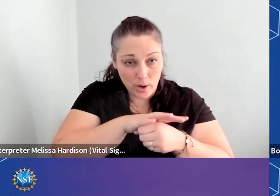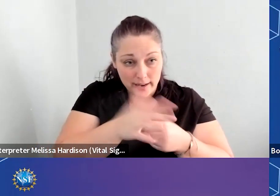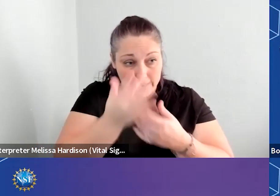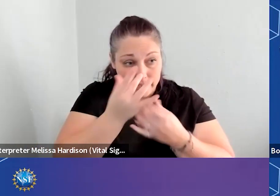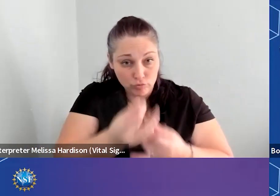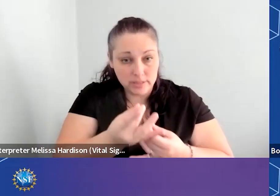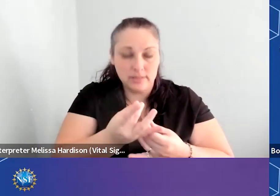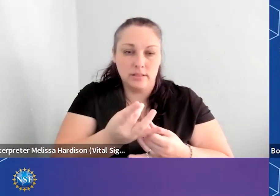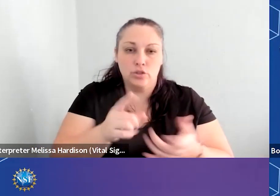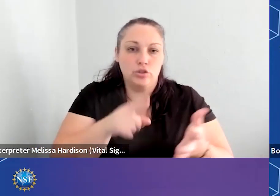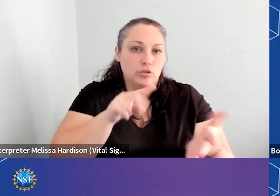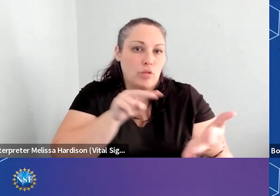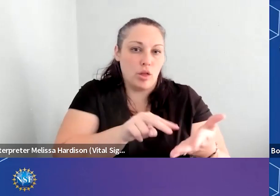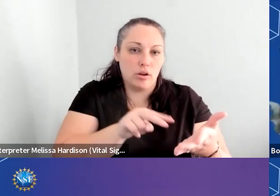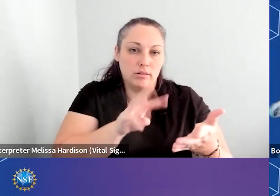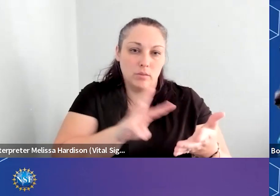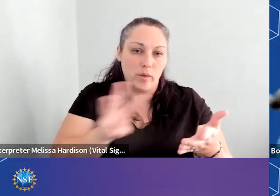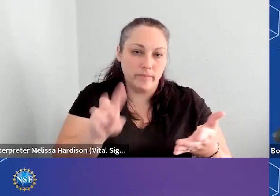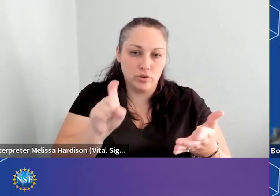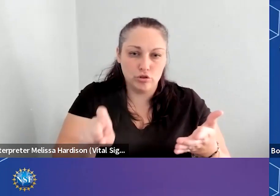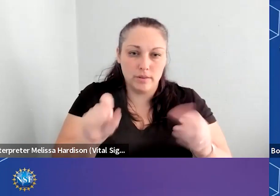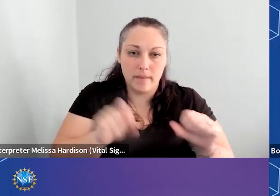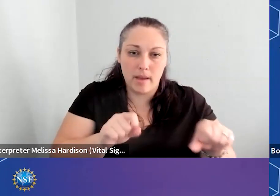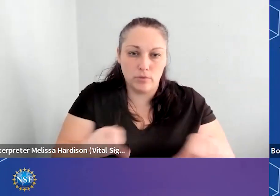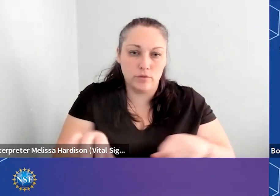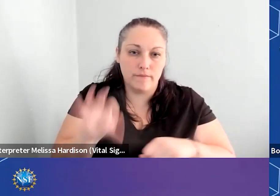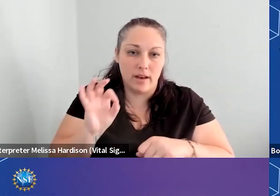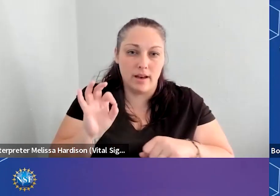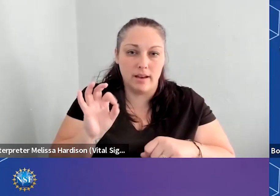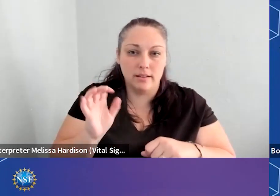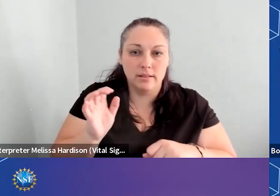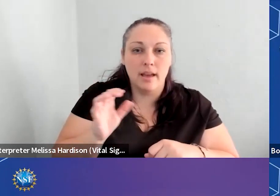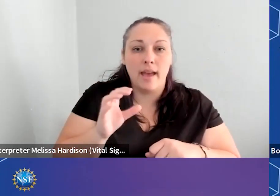just look on the website, and you should be able to get to a point where you can sign up for information.